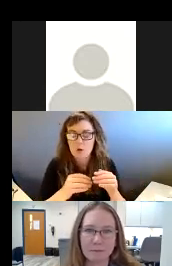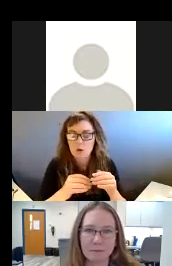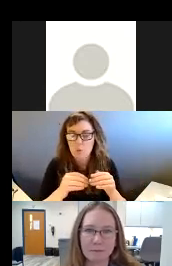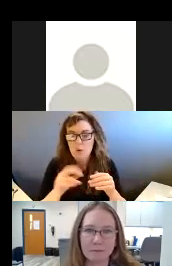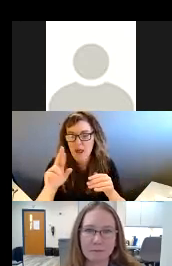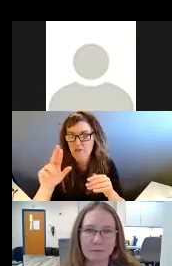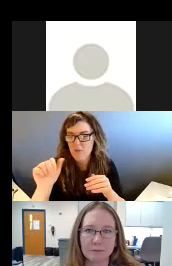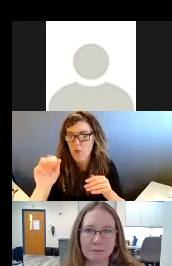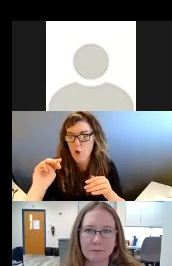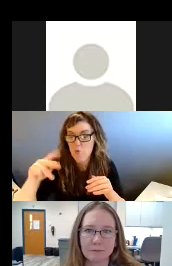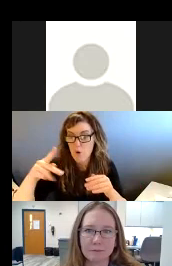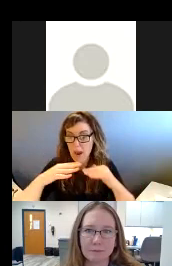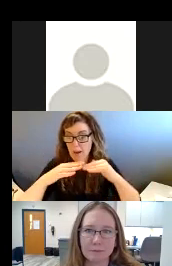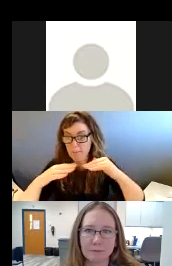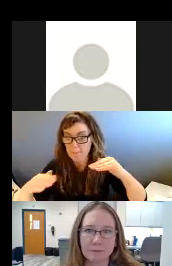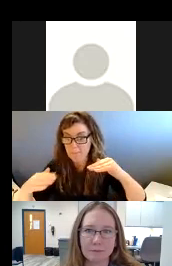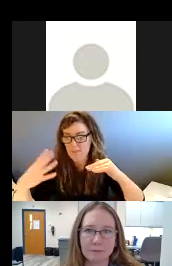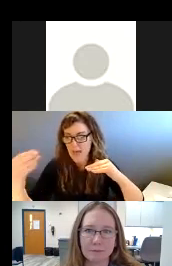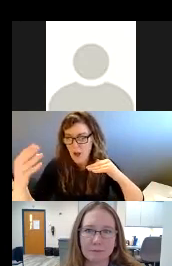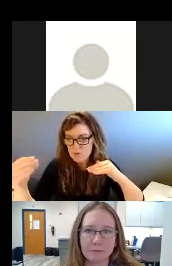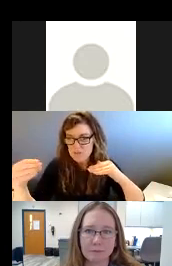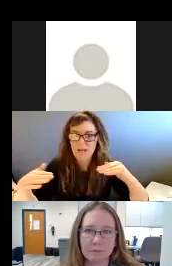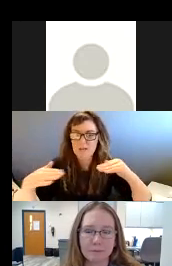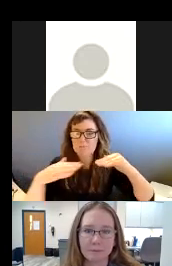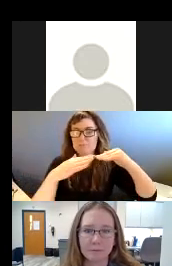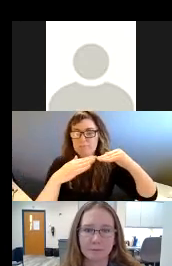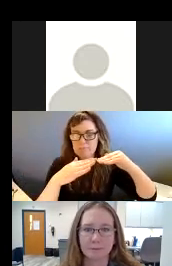APPLY THE PORTABLE RAMP, AND HELP EXIT THE PATIENT